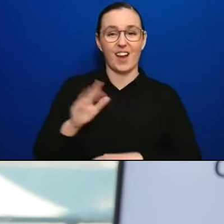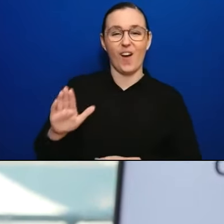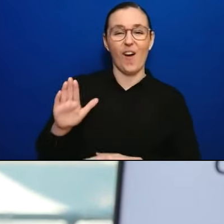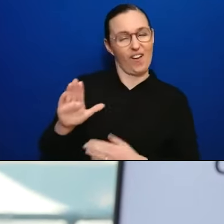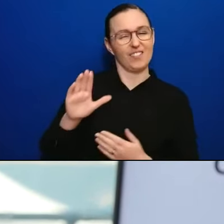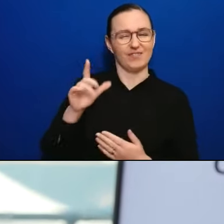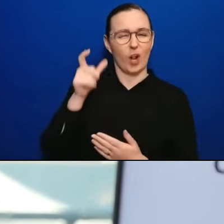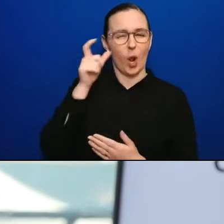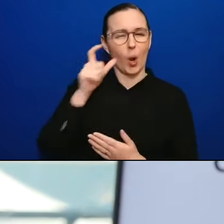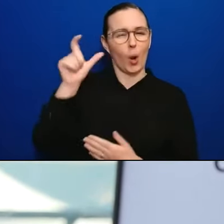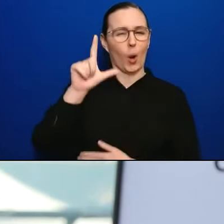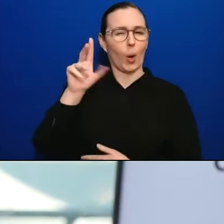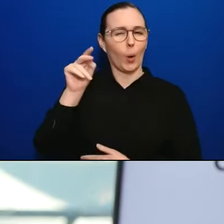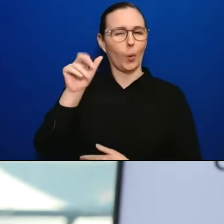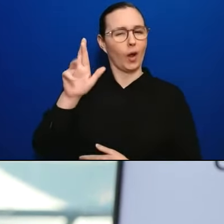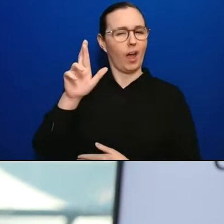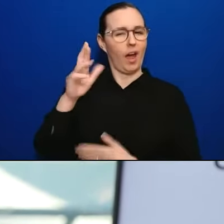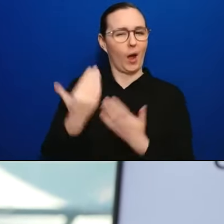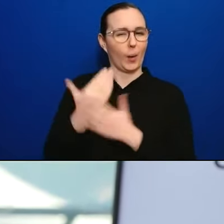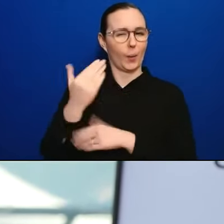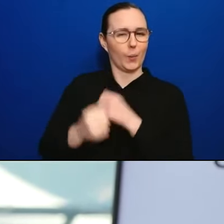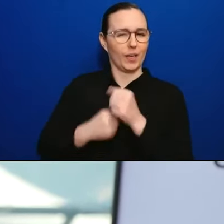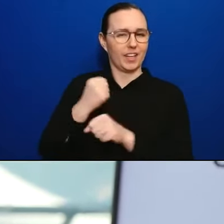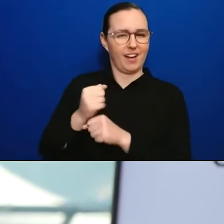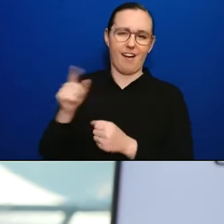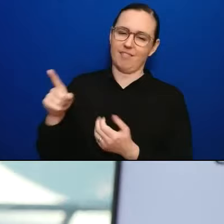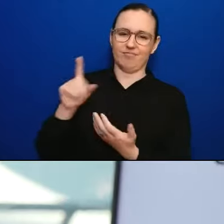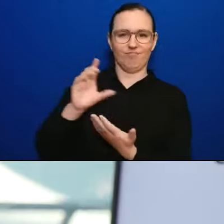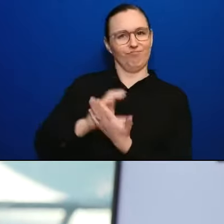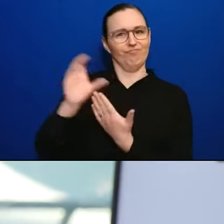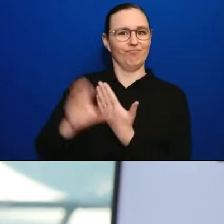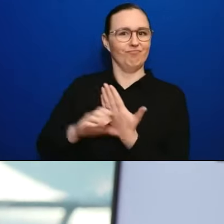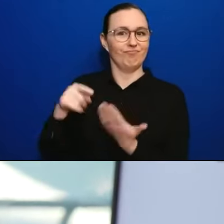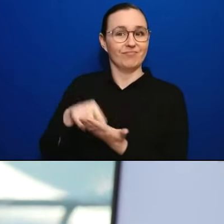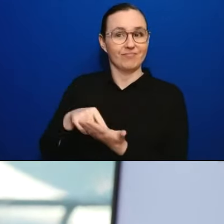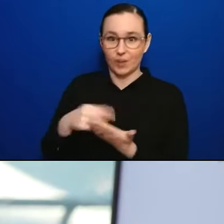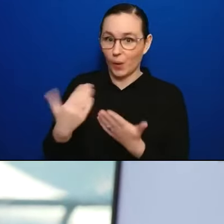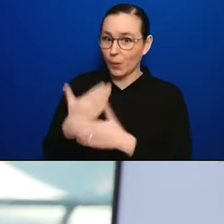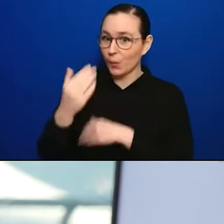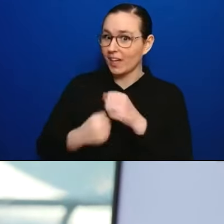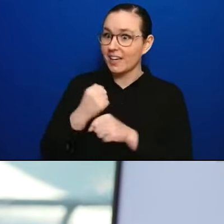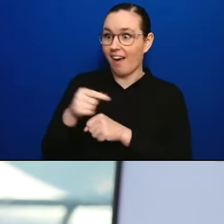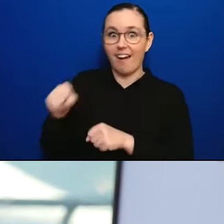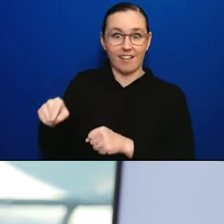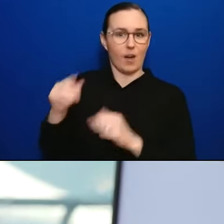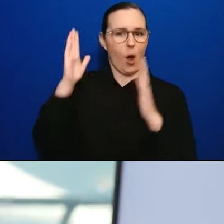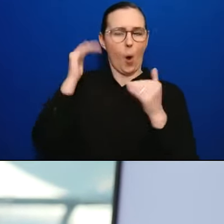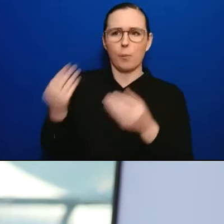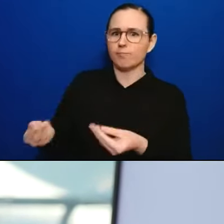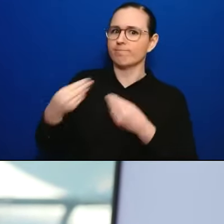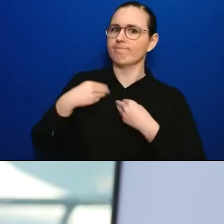Thank you very much and good afternoon. Thank you for joining us today